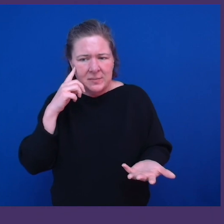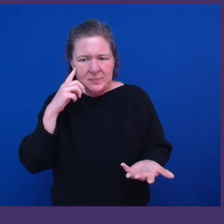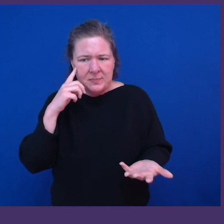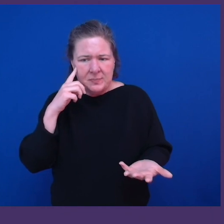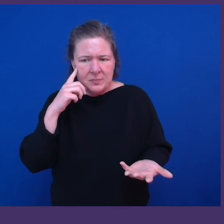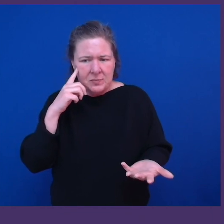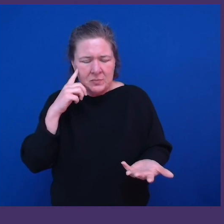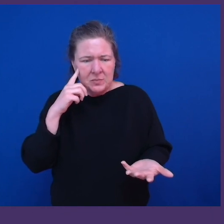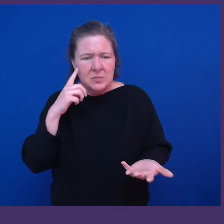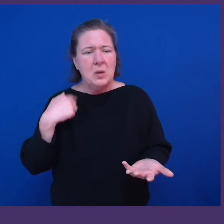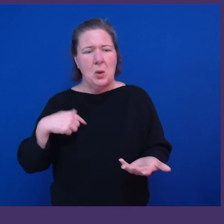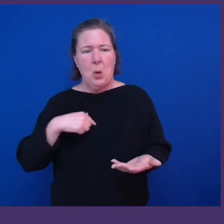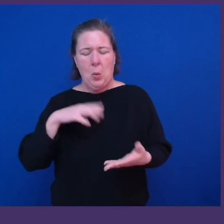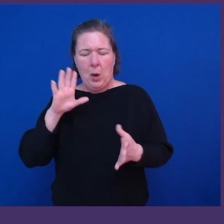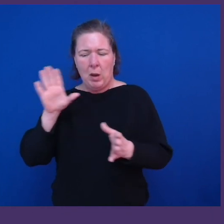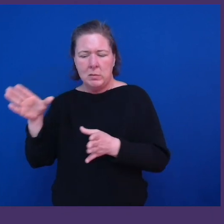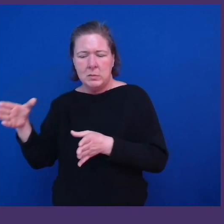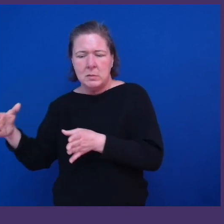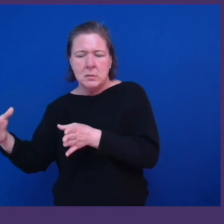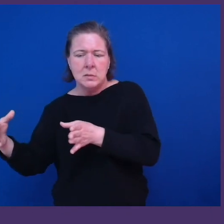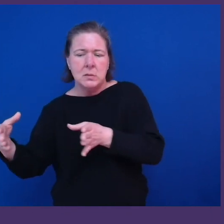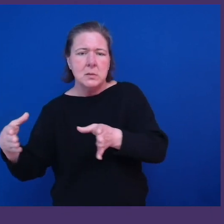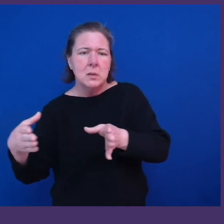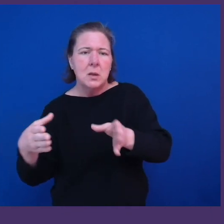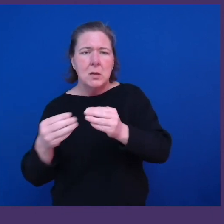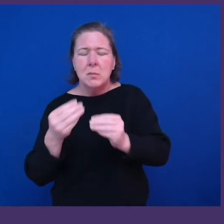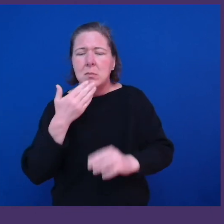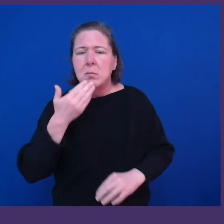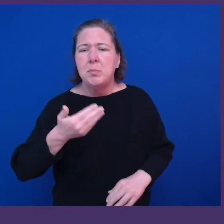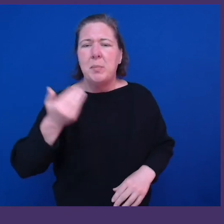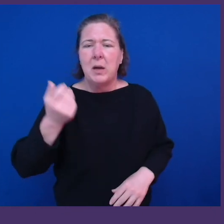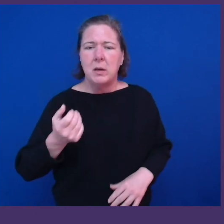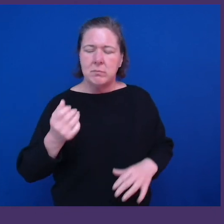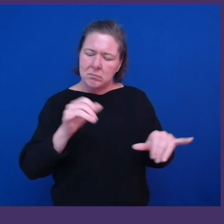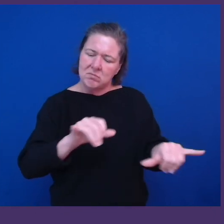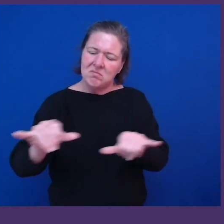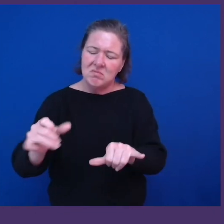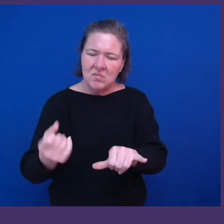into having a common, better understanding where accessibility needs